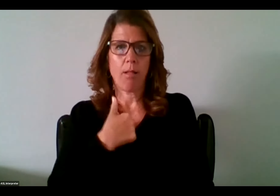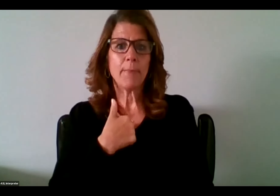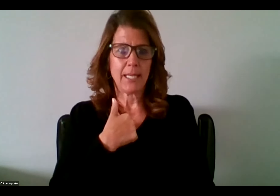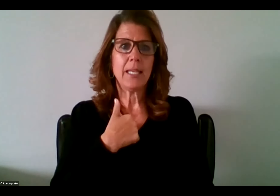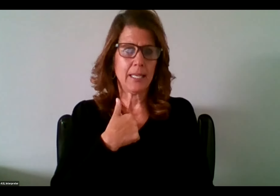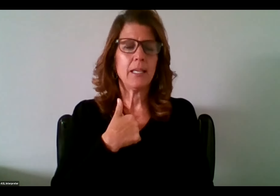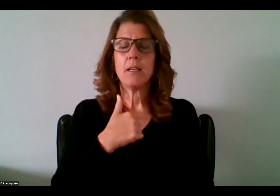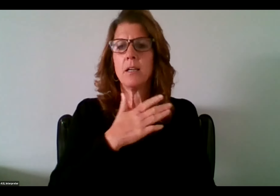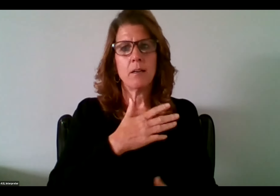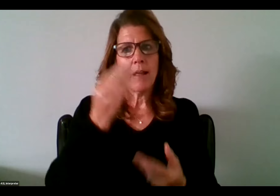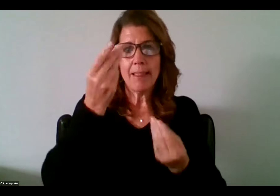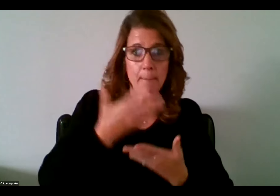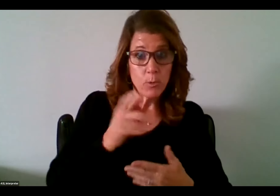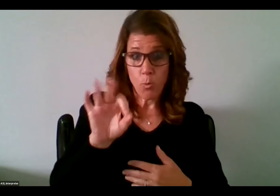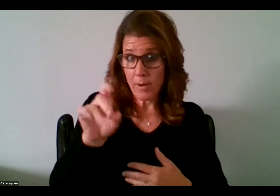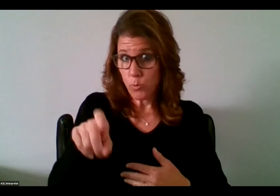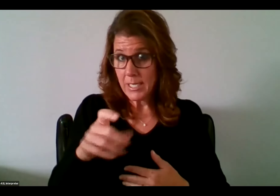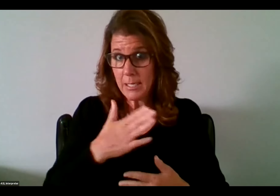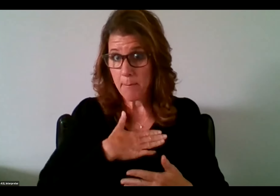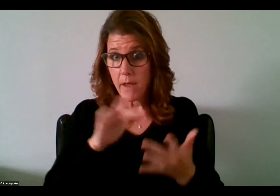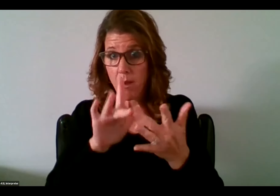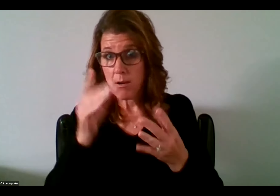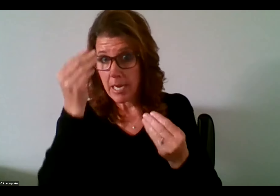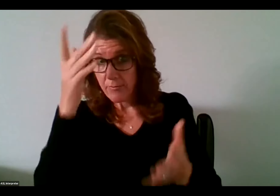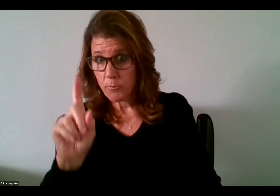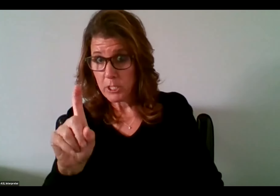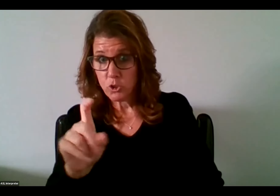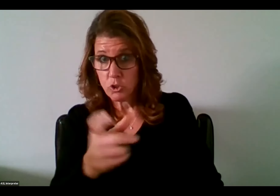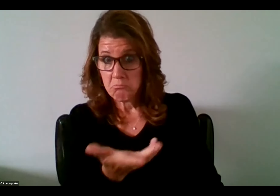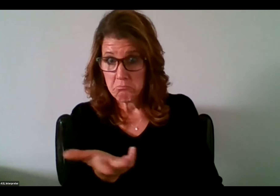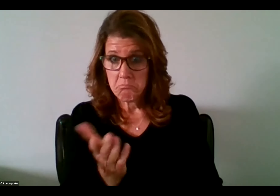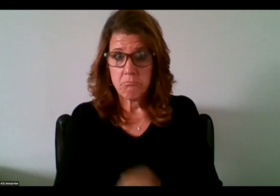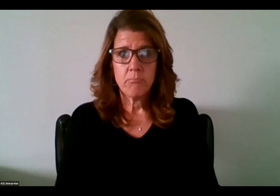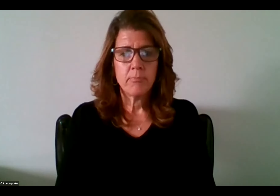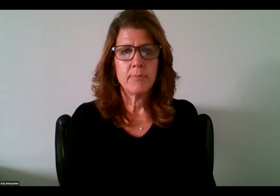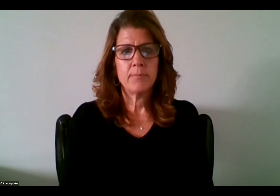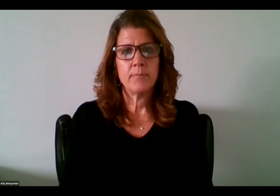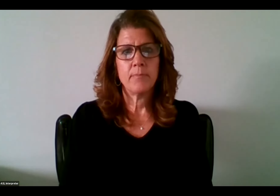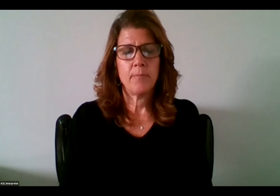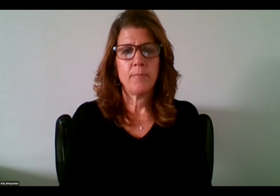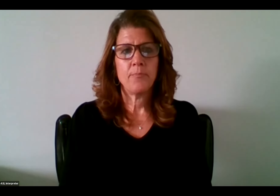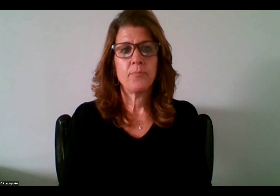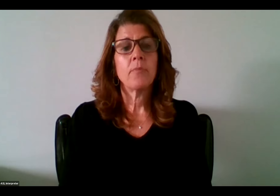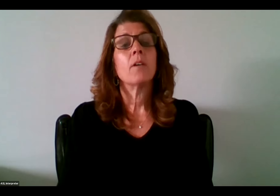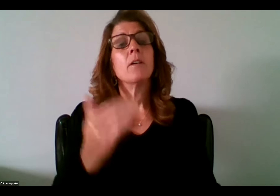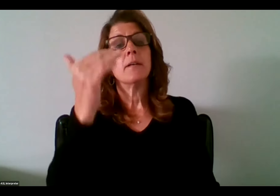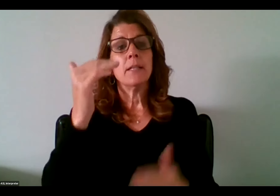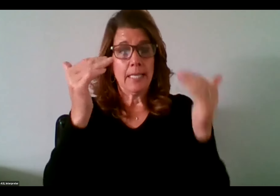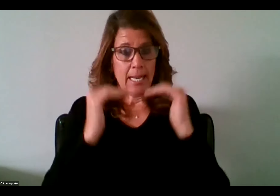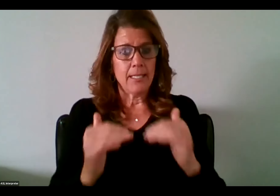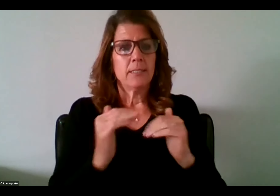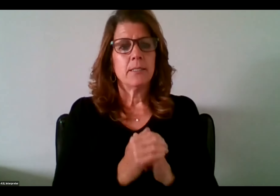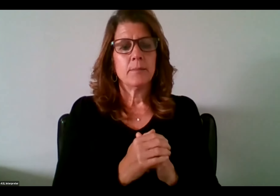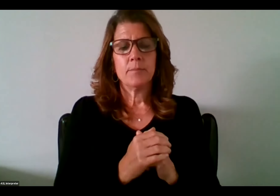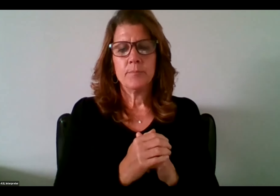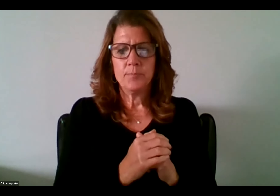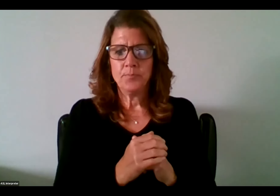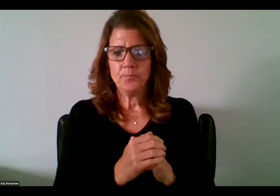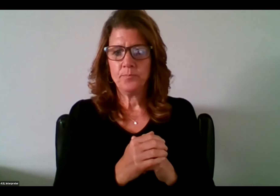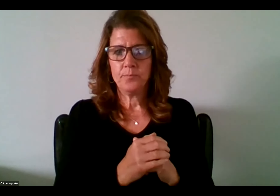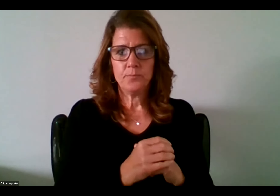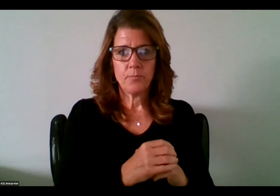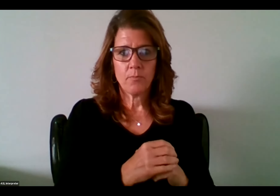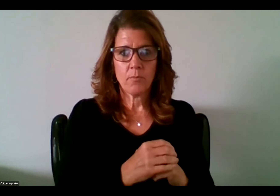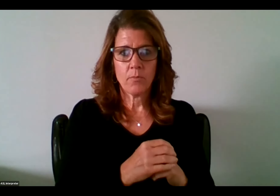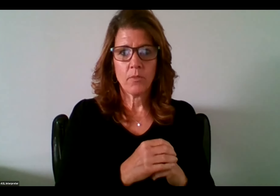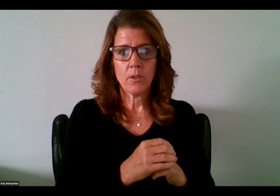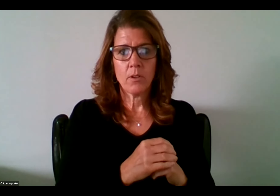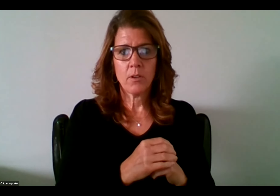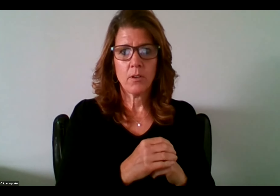me know if you need my contact information. The next item on the agenda. I should mention